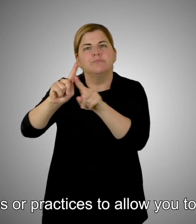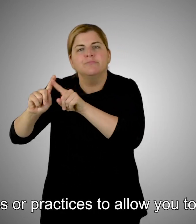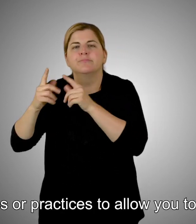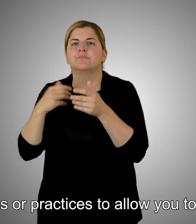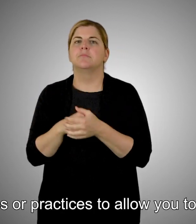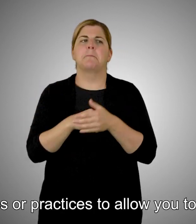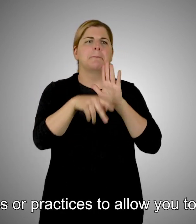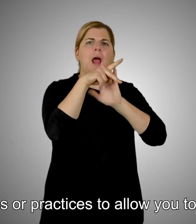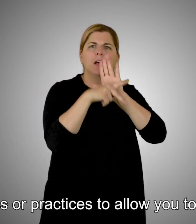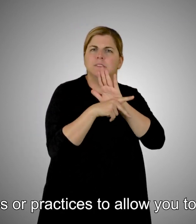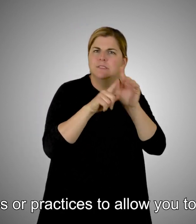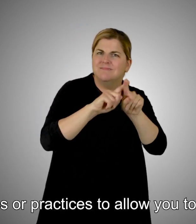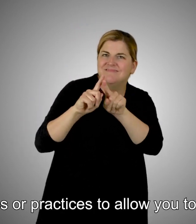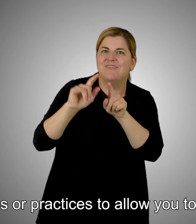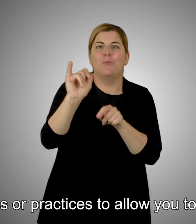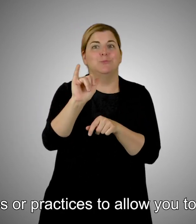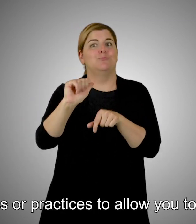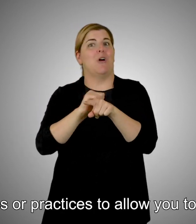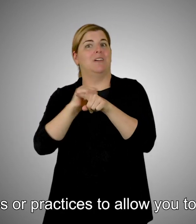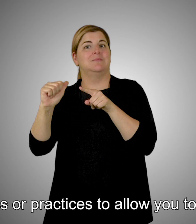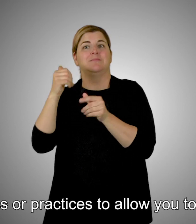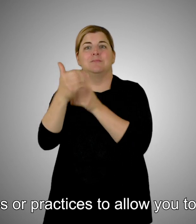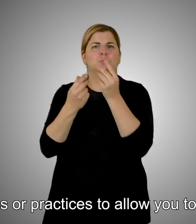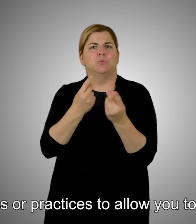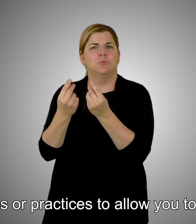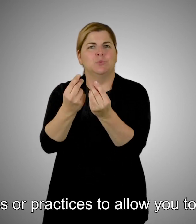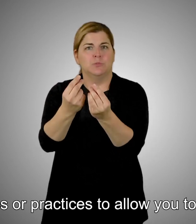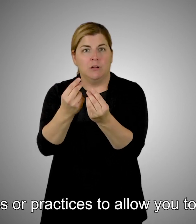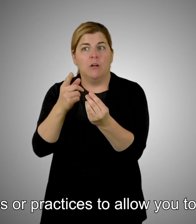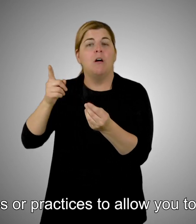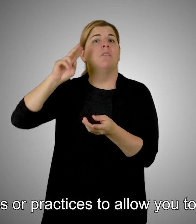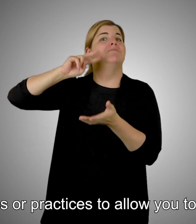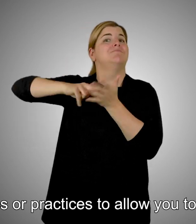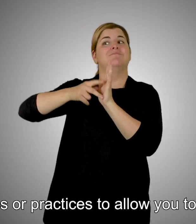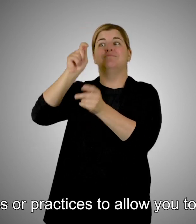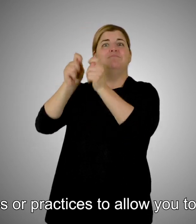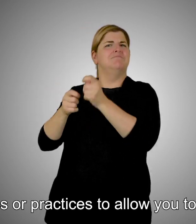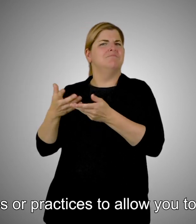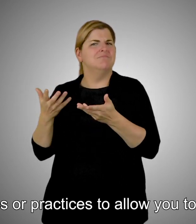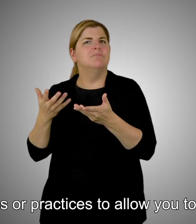policies or practices to allow you to do your job